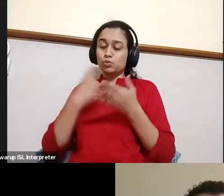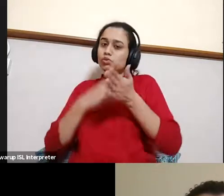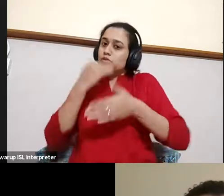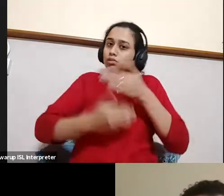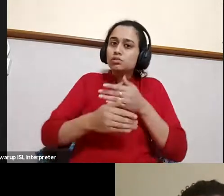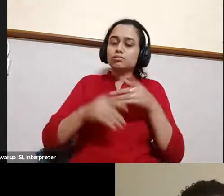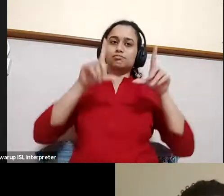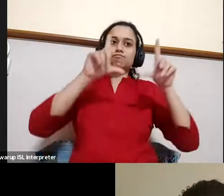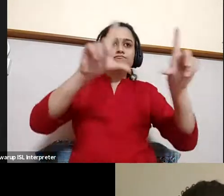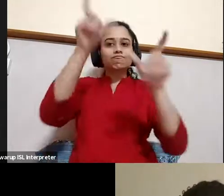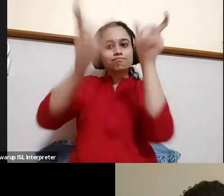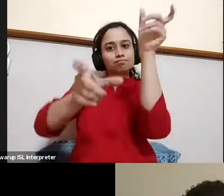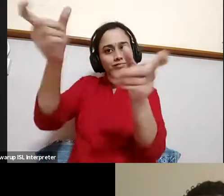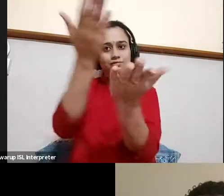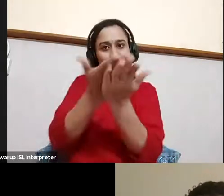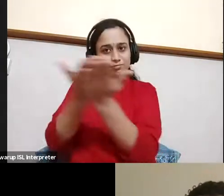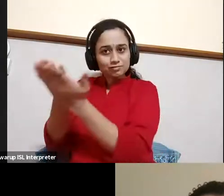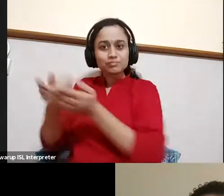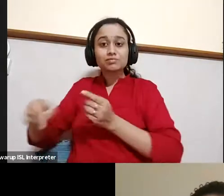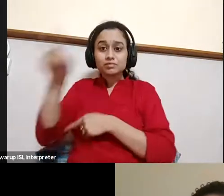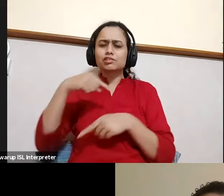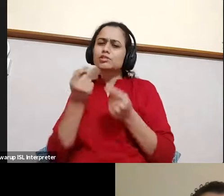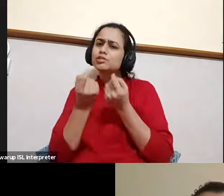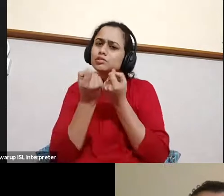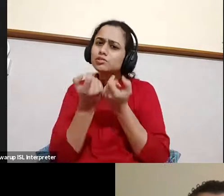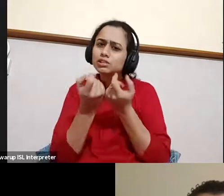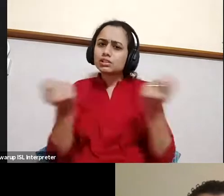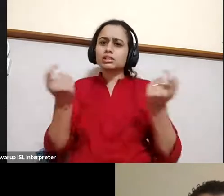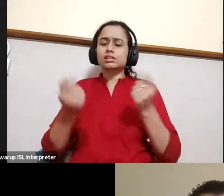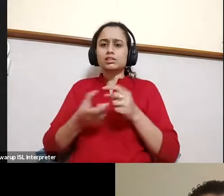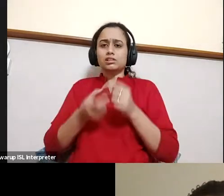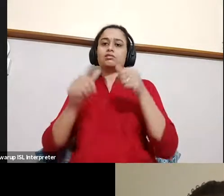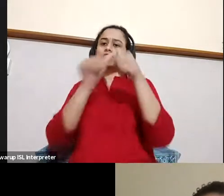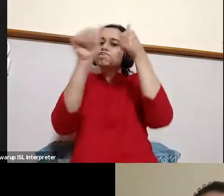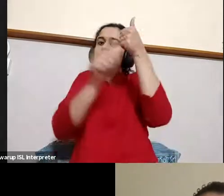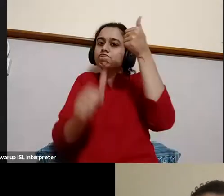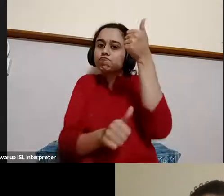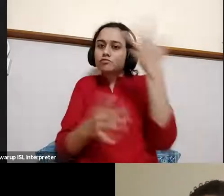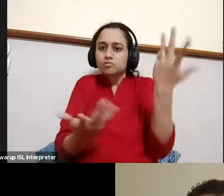clients is sort of there is very little sense of hierarchy or sense of even professional difference